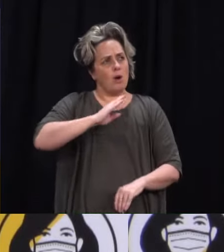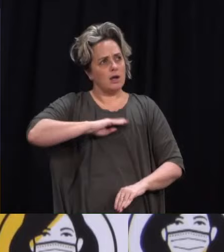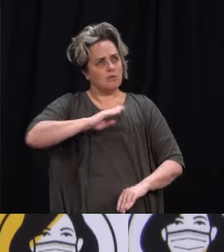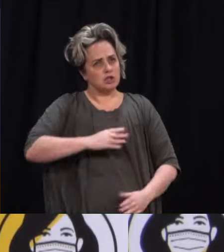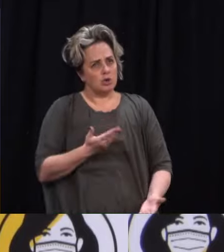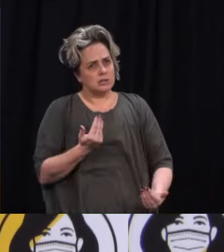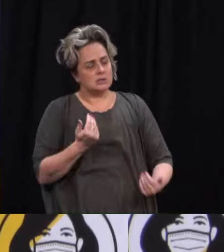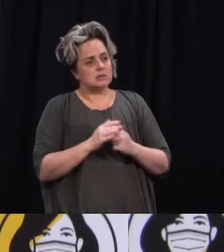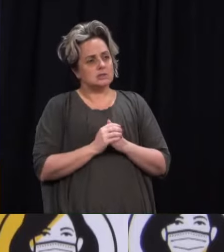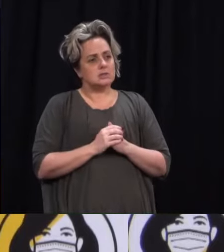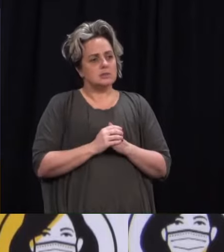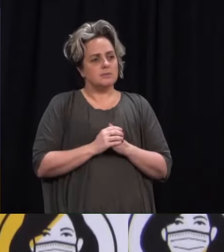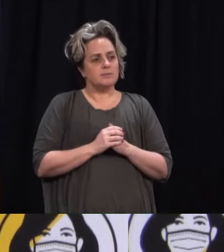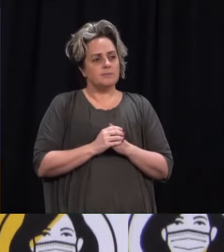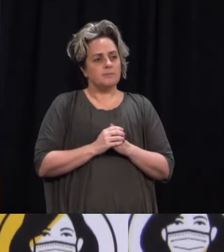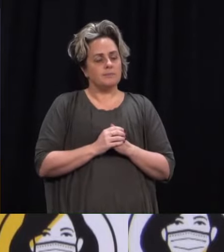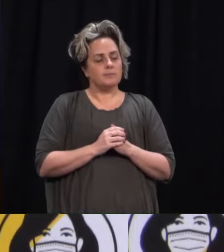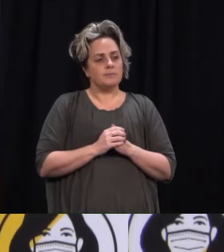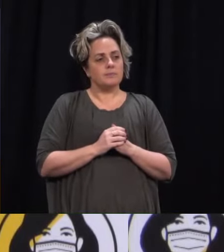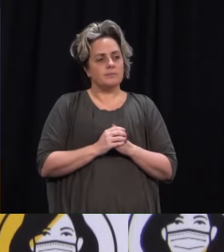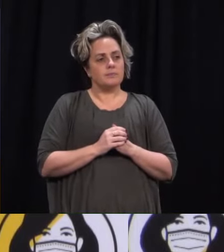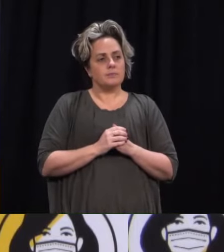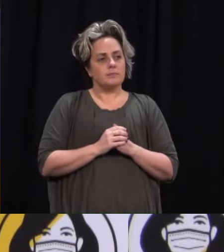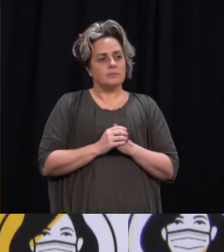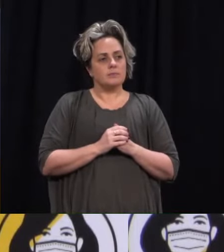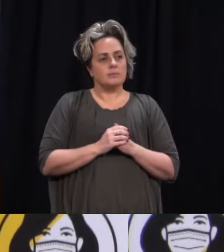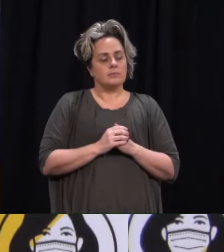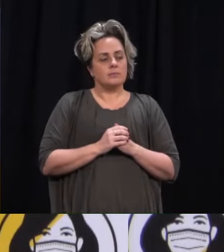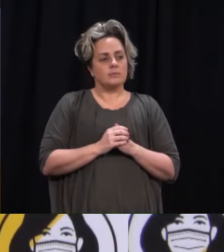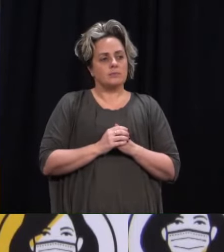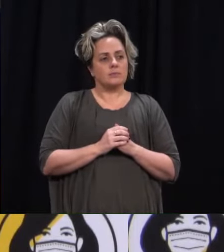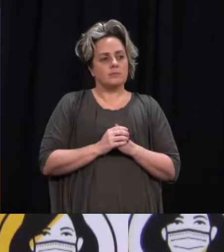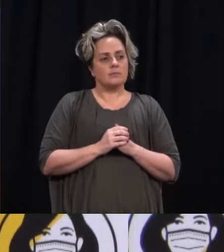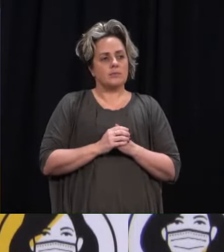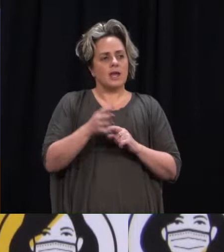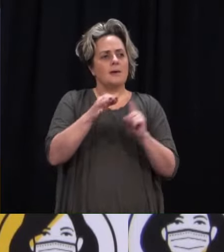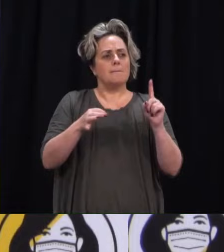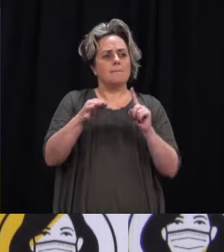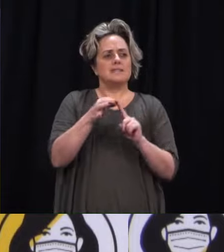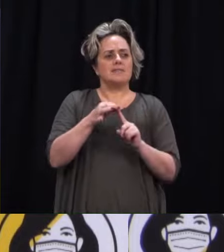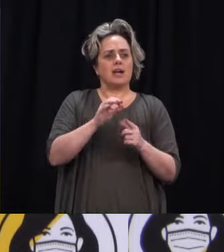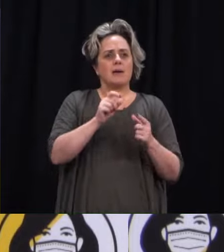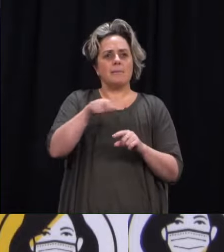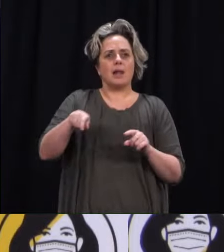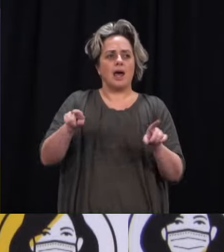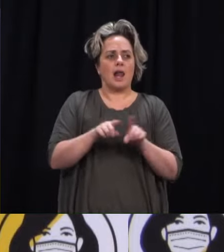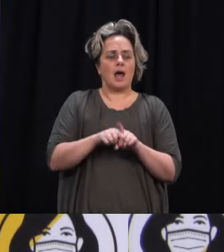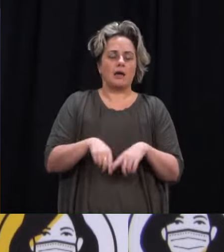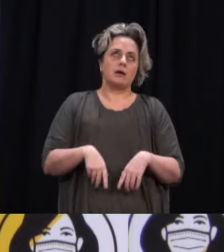What assurances Dr Bloomfield can you give to the Pacific community? I think when you revealed yesterday more